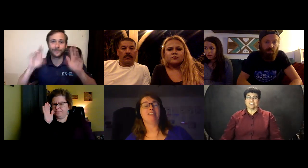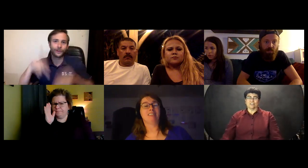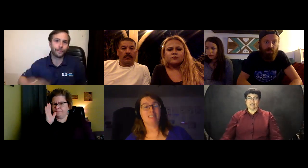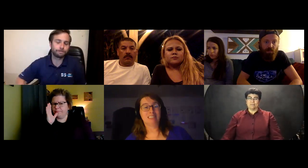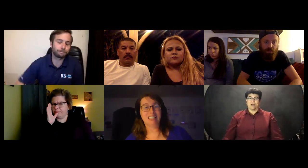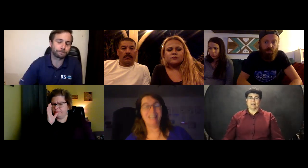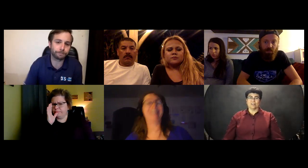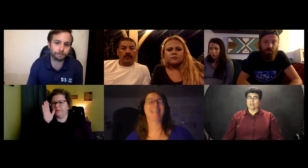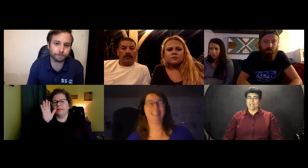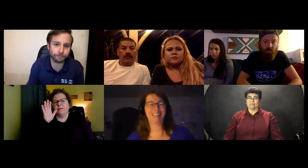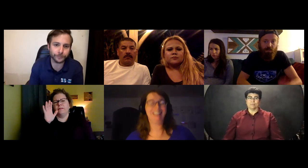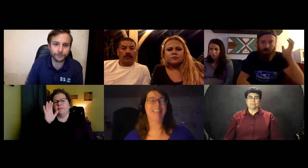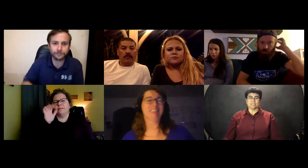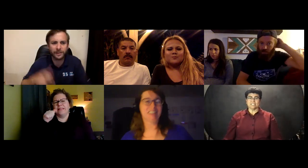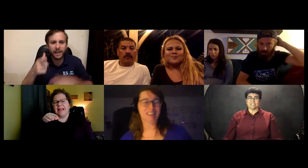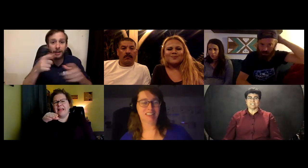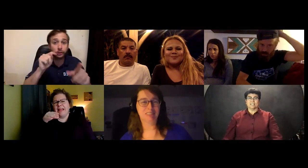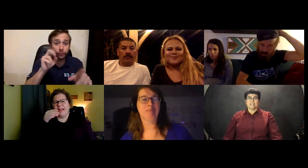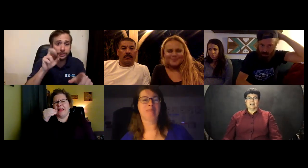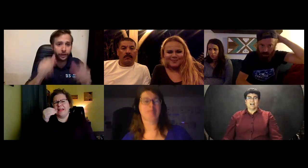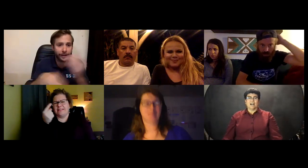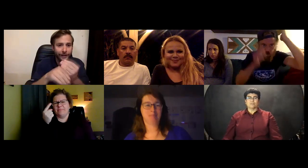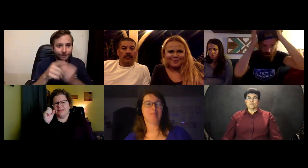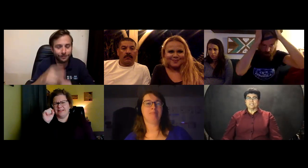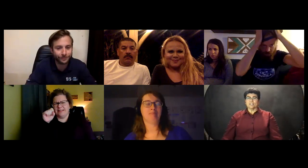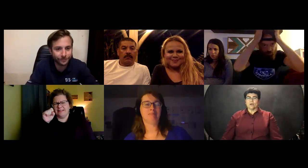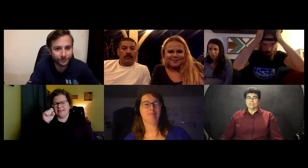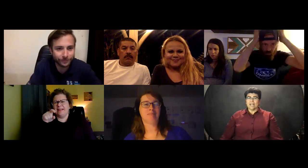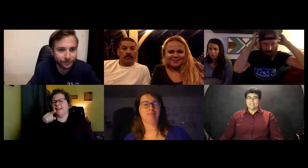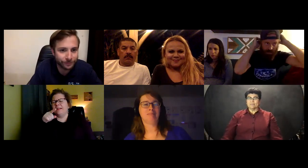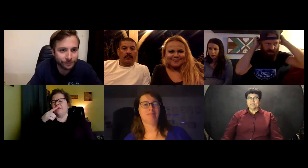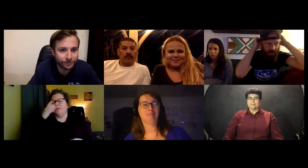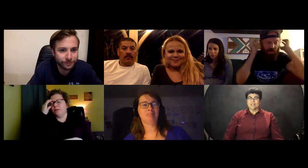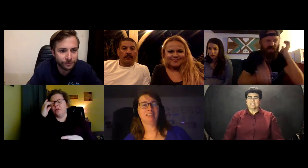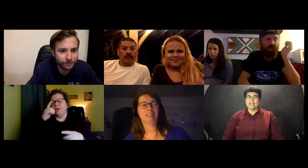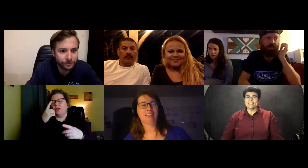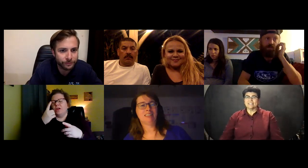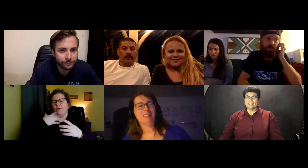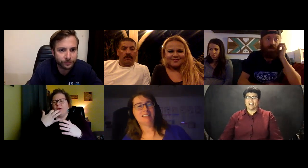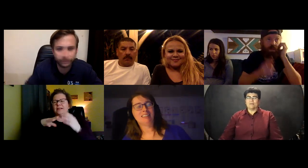you keep on going and be persistent uh teresa you wanted to add something